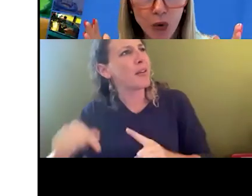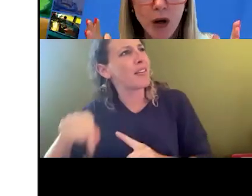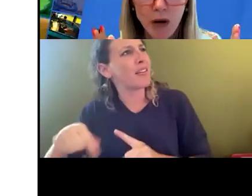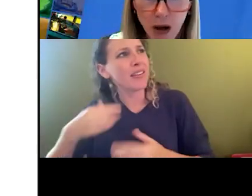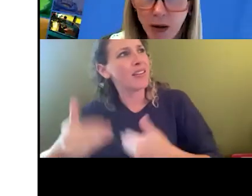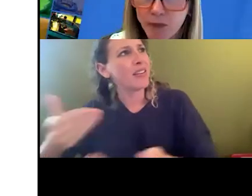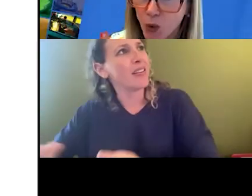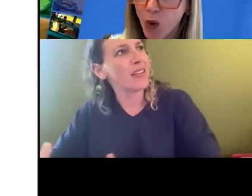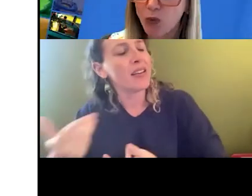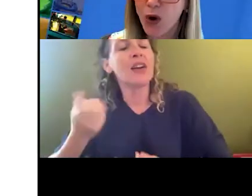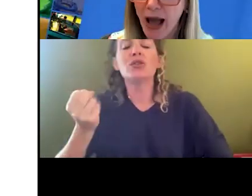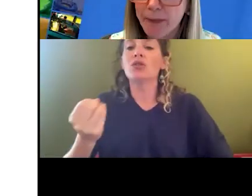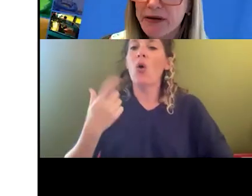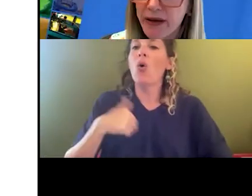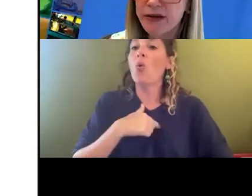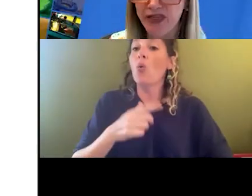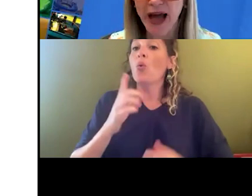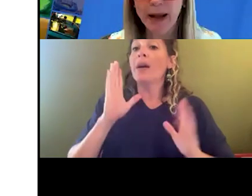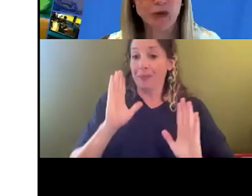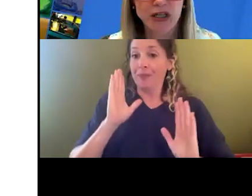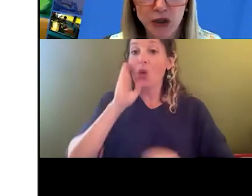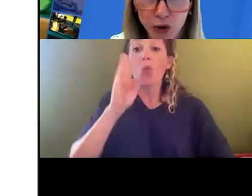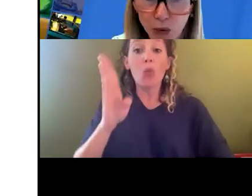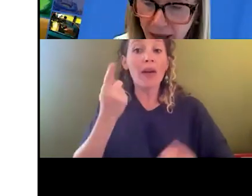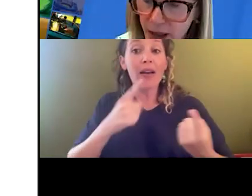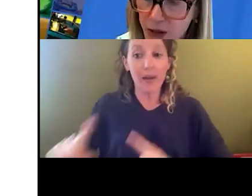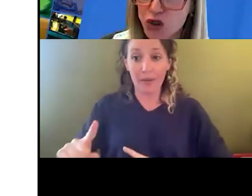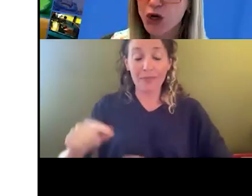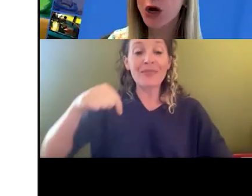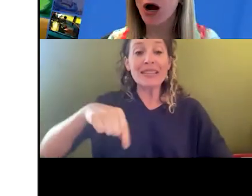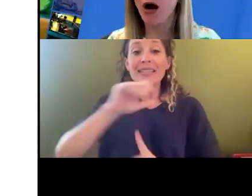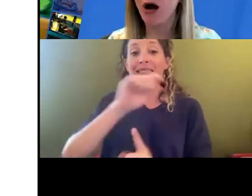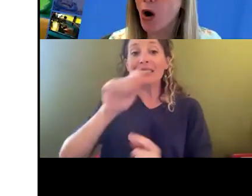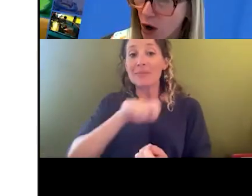What will happen is that particular page on